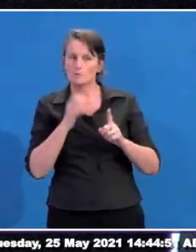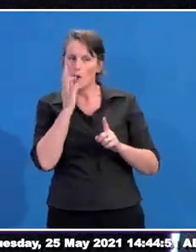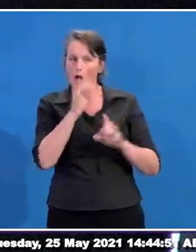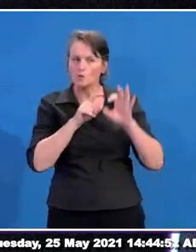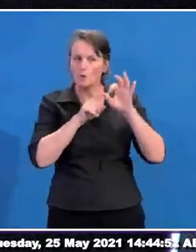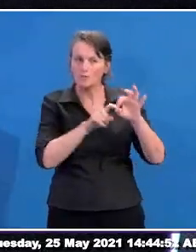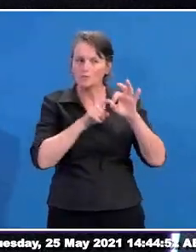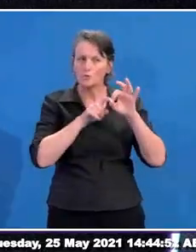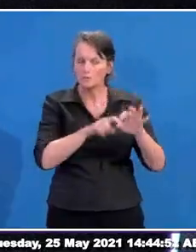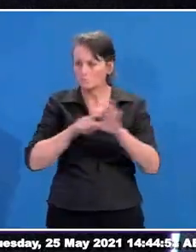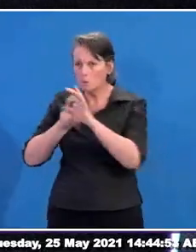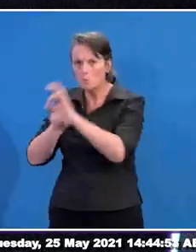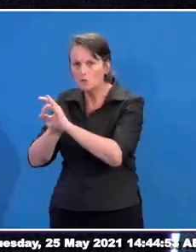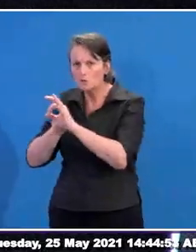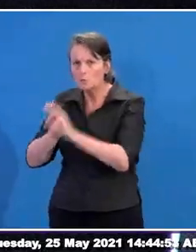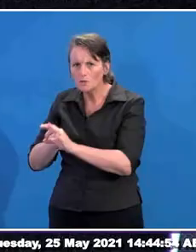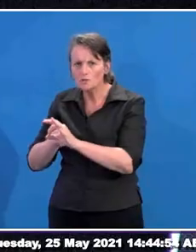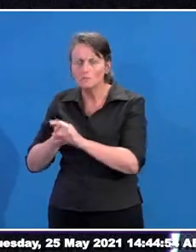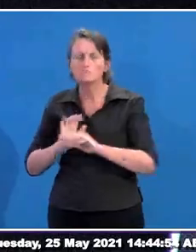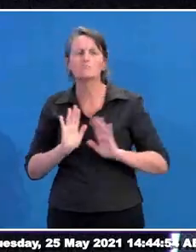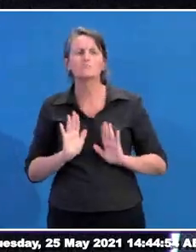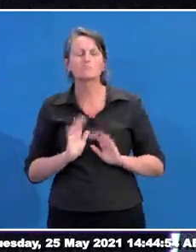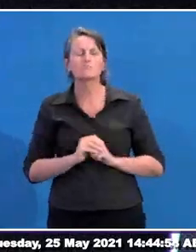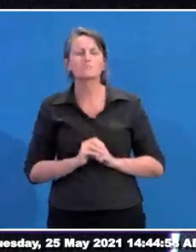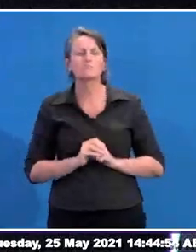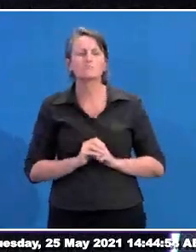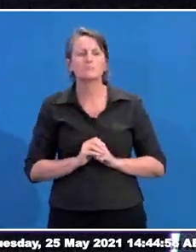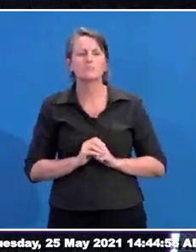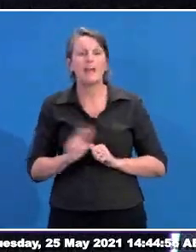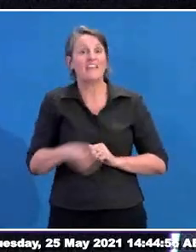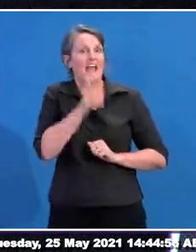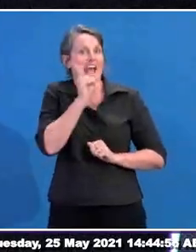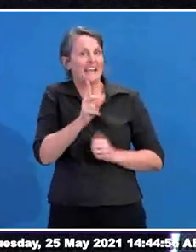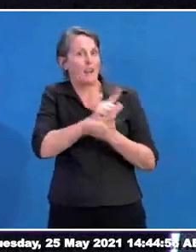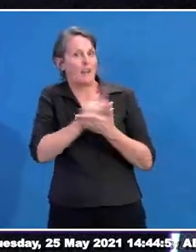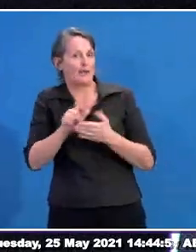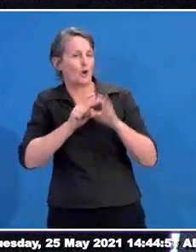point, leave it and then revisit the questions later on in the interview.